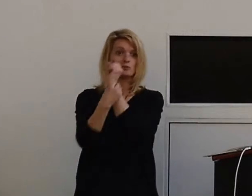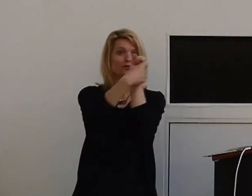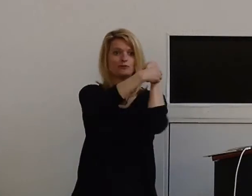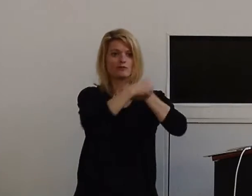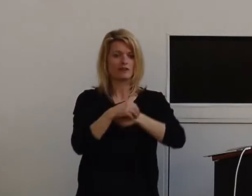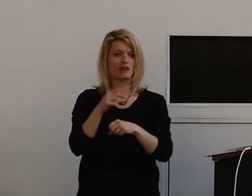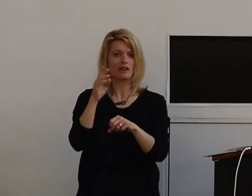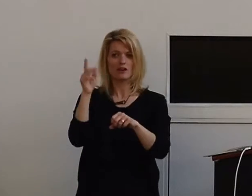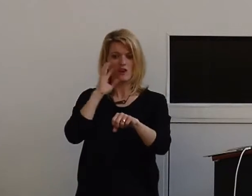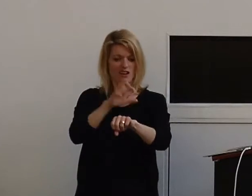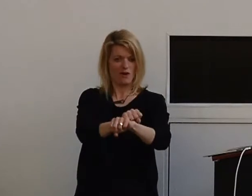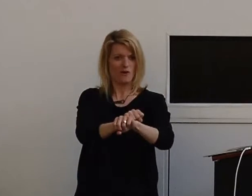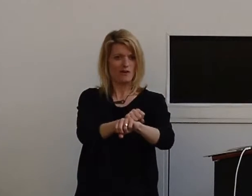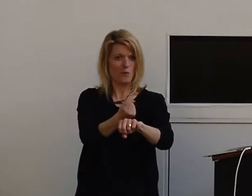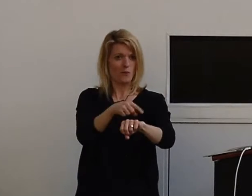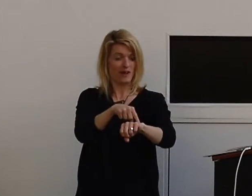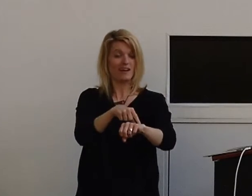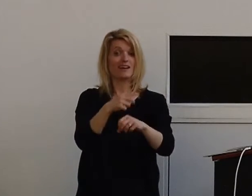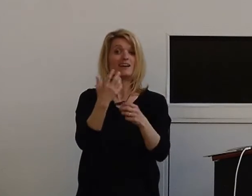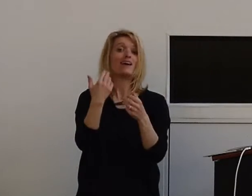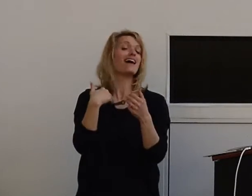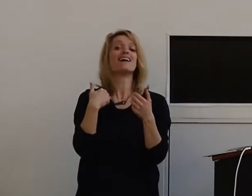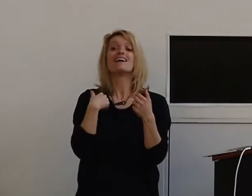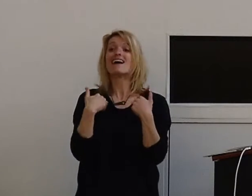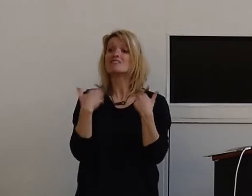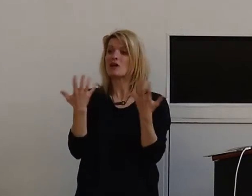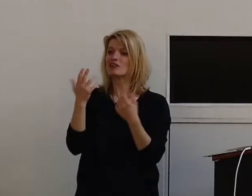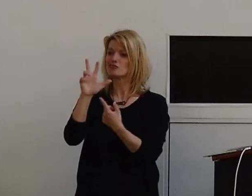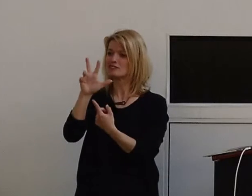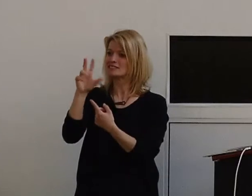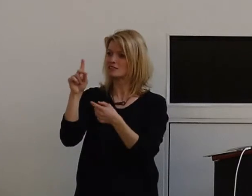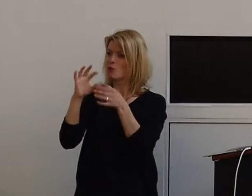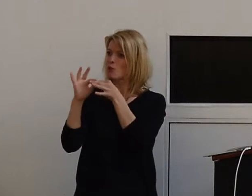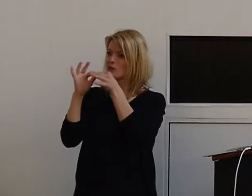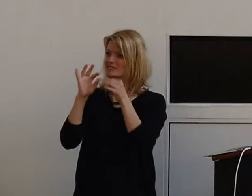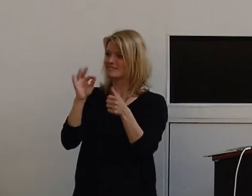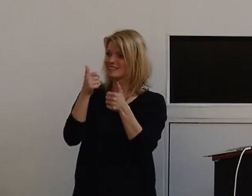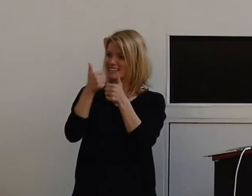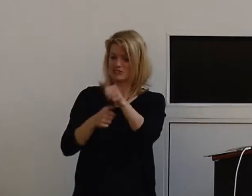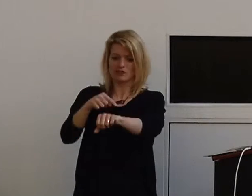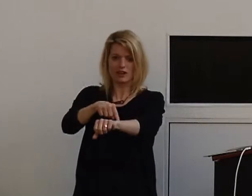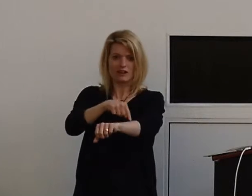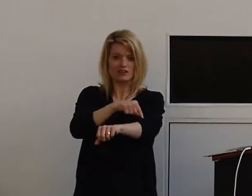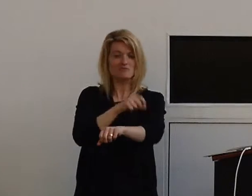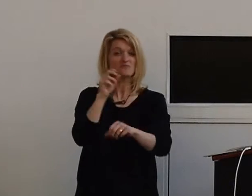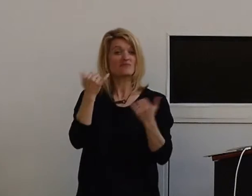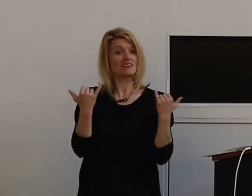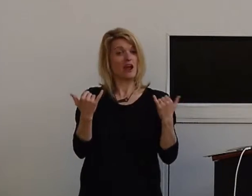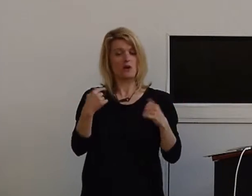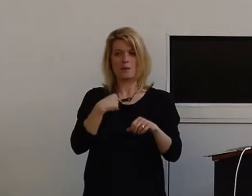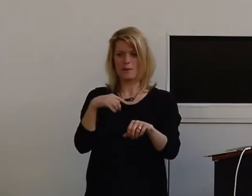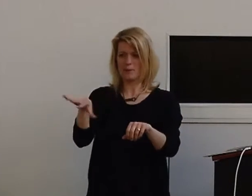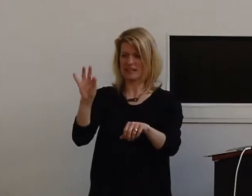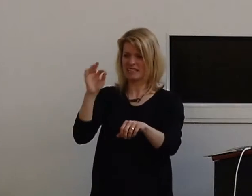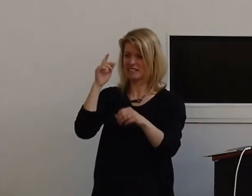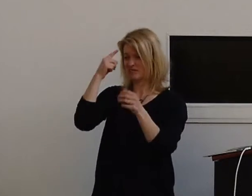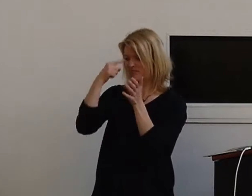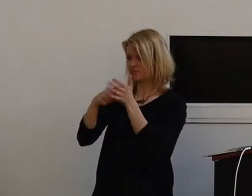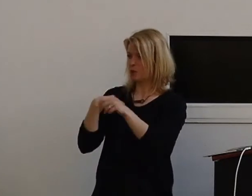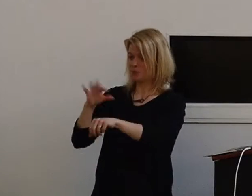The data we retrieve allows us to study the rhythms through the 3D coordinates. In this example, we are signing boat.